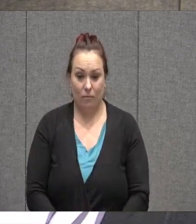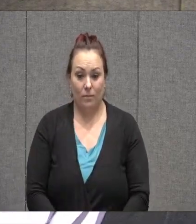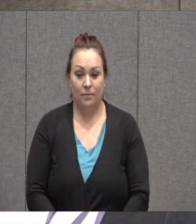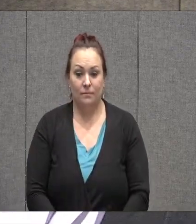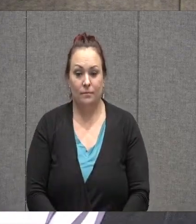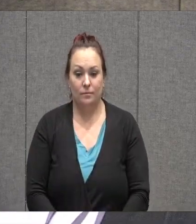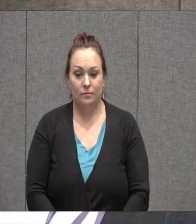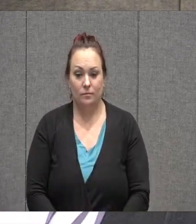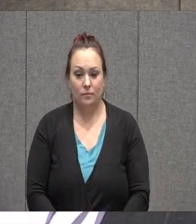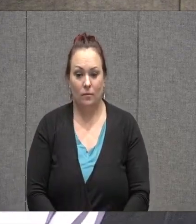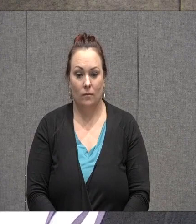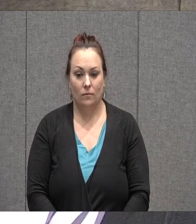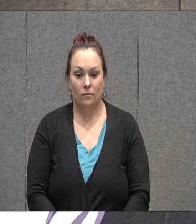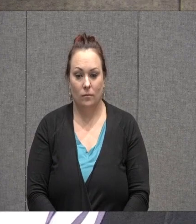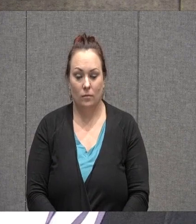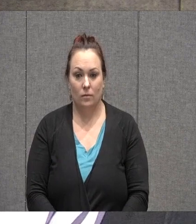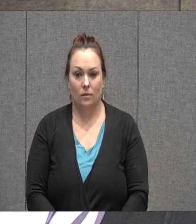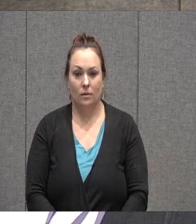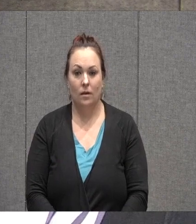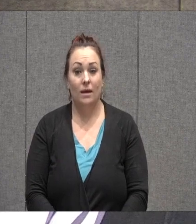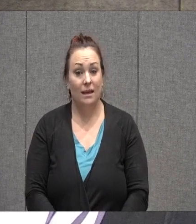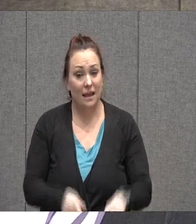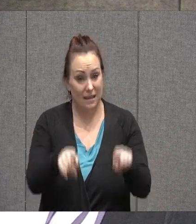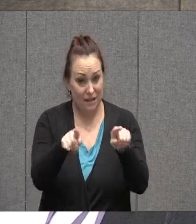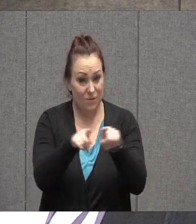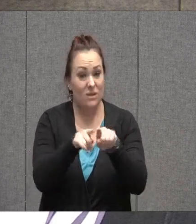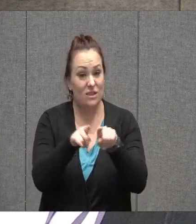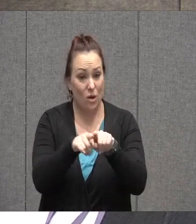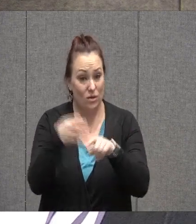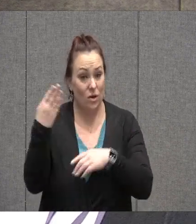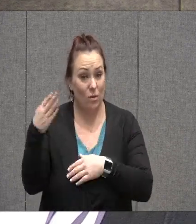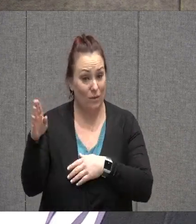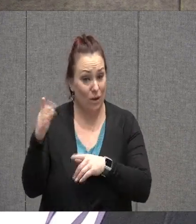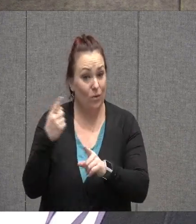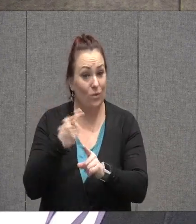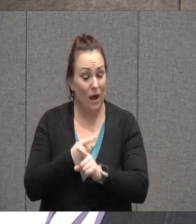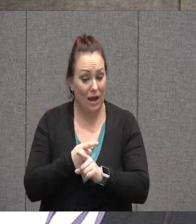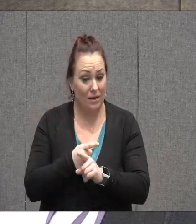And this one is also very blue, isn't it? This one is pretty cool.